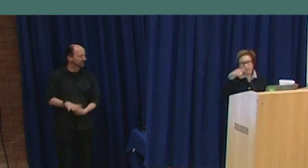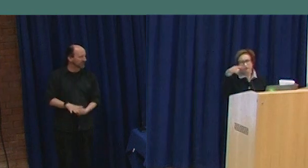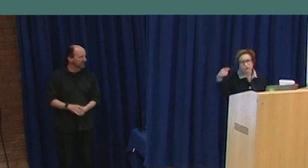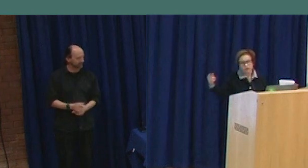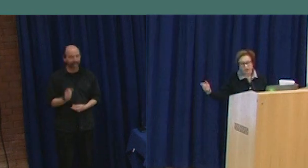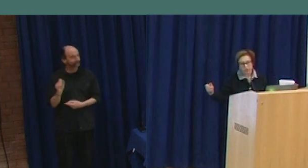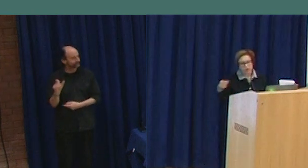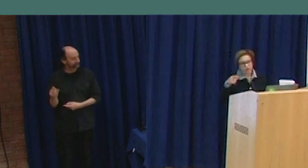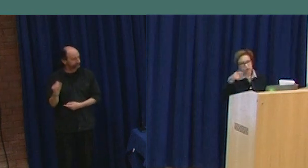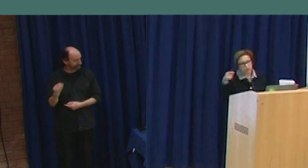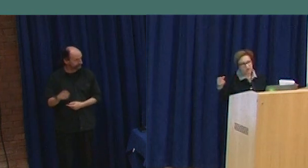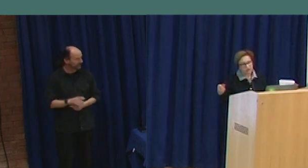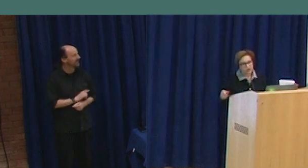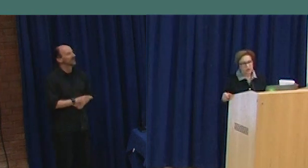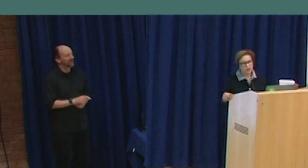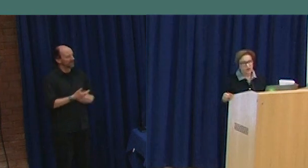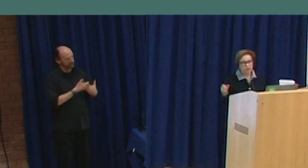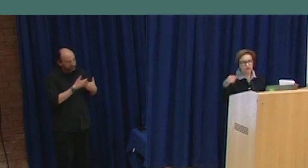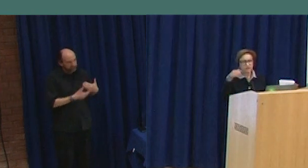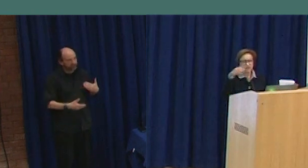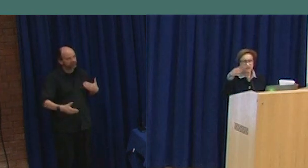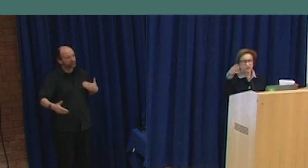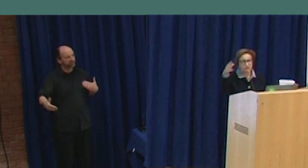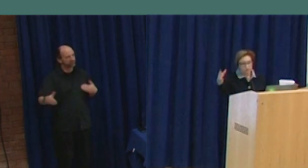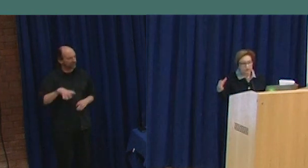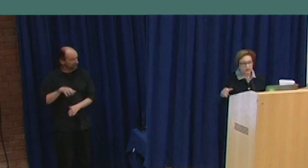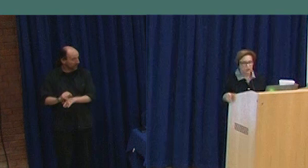followed them up over a long period of time and they were given a series of different medication,